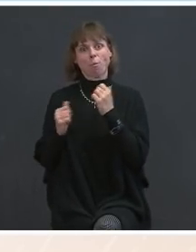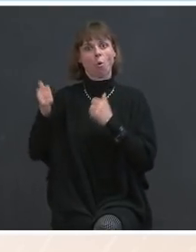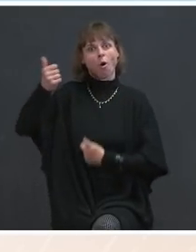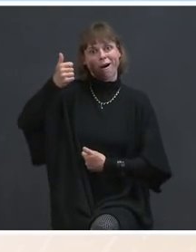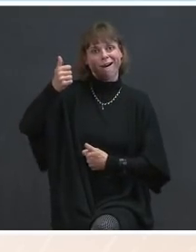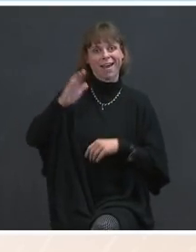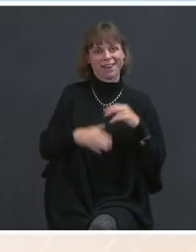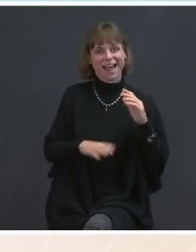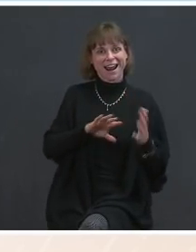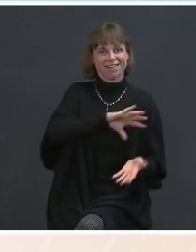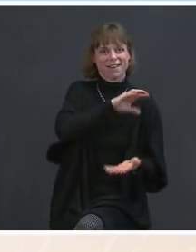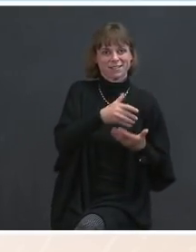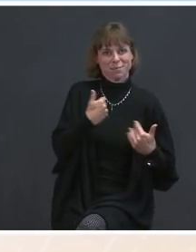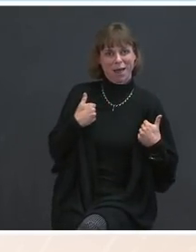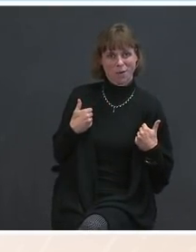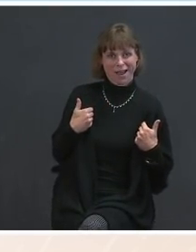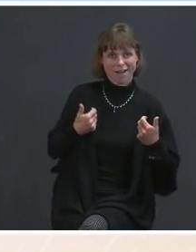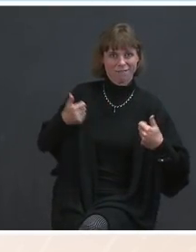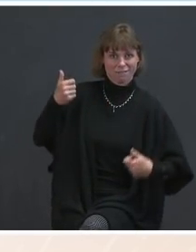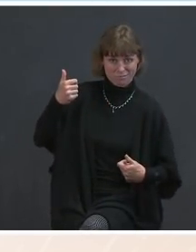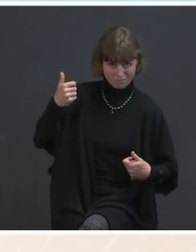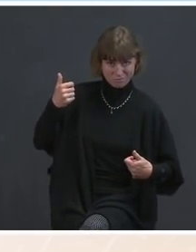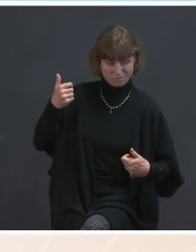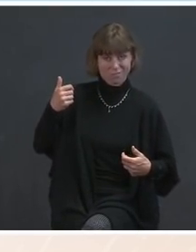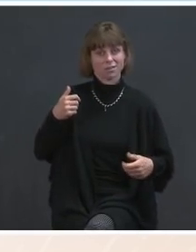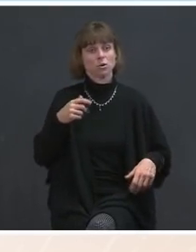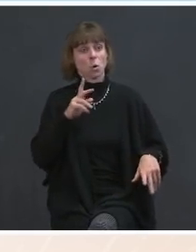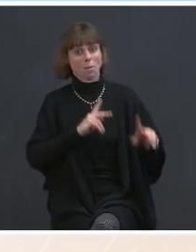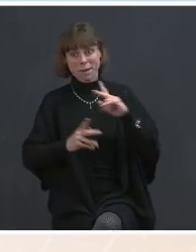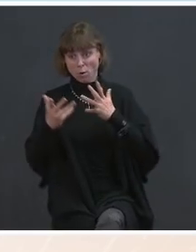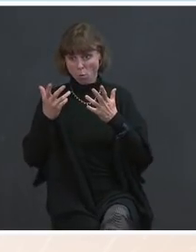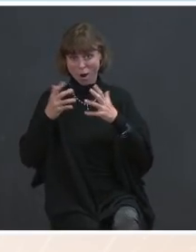and people wanting to have access to the vaccine. And so we're focusing on how to make it